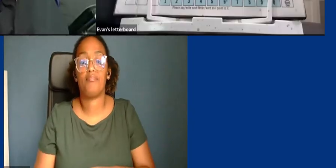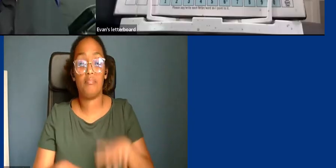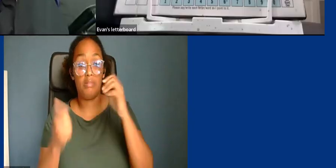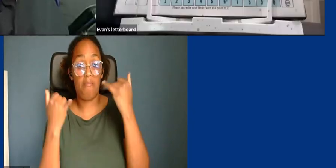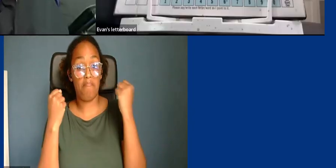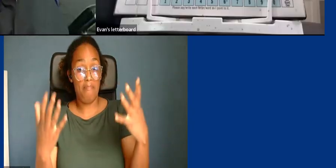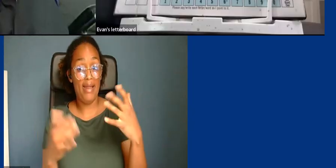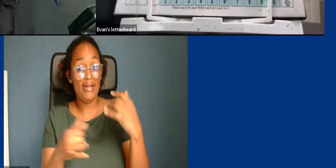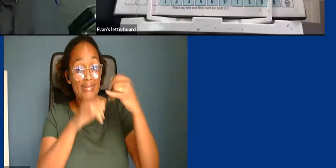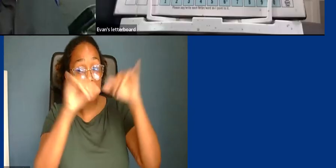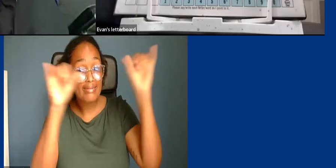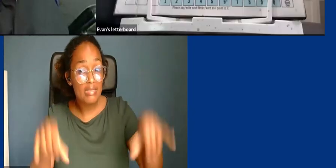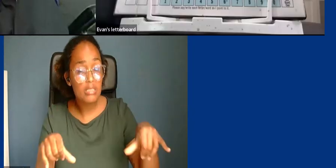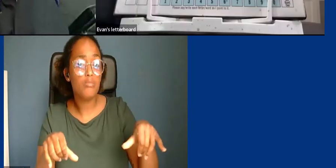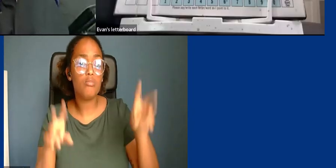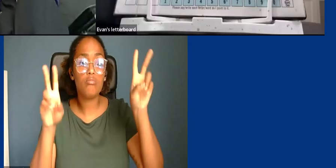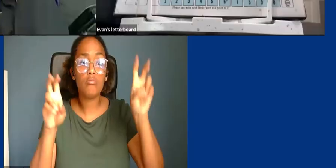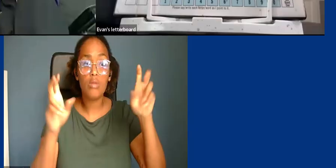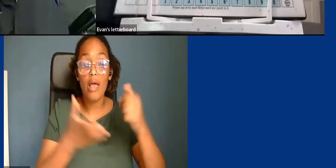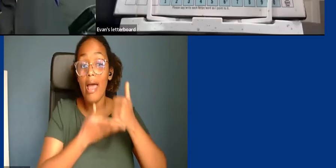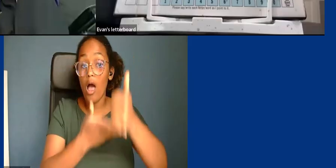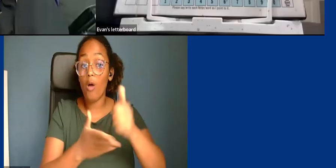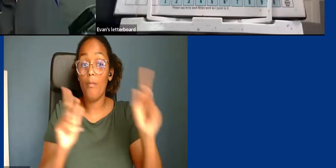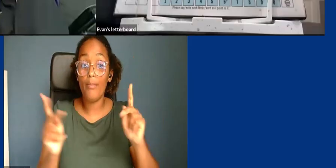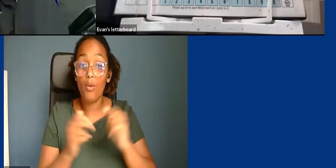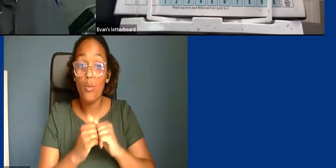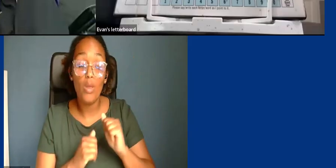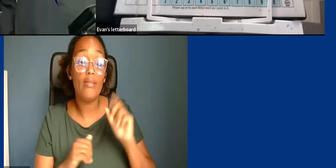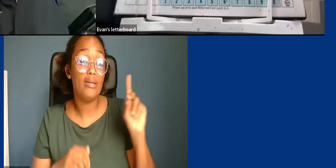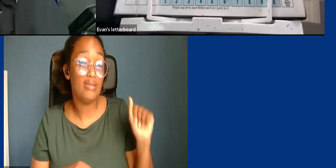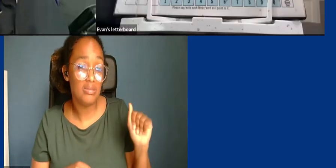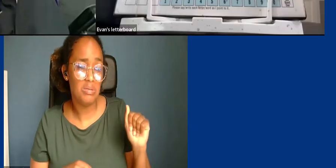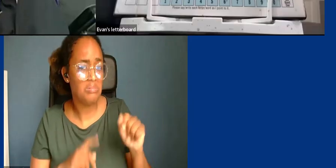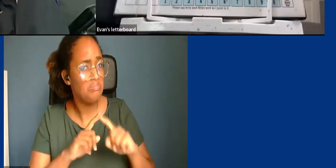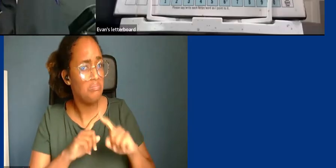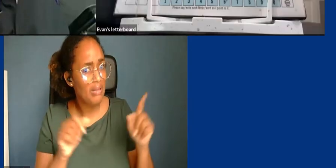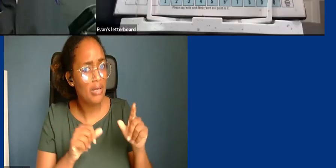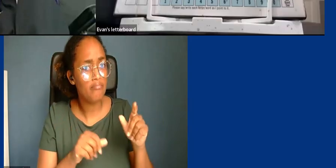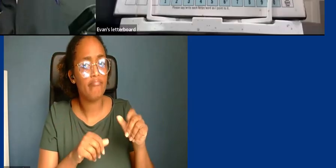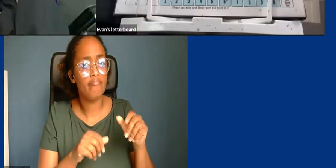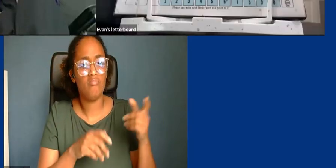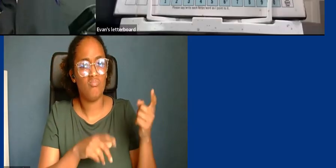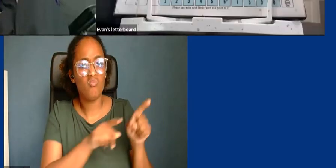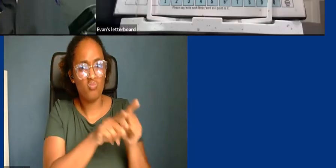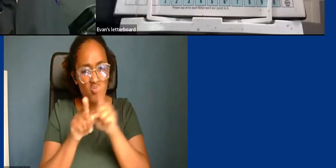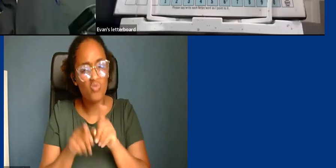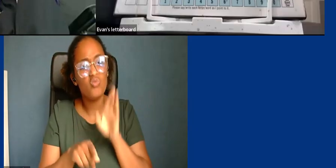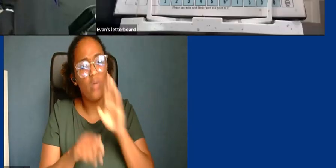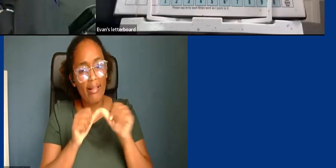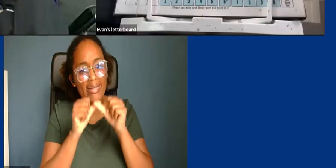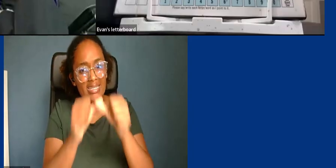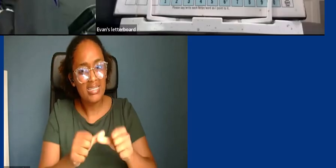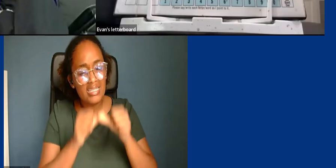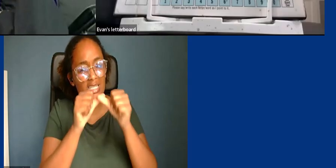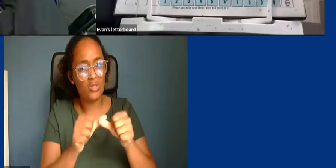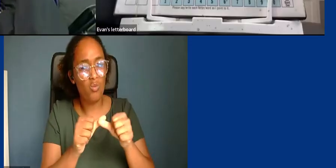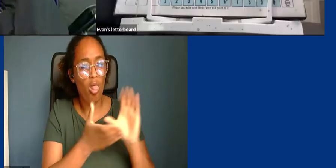engage in systemic infantilization. Even when one tries to educate these organizations,